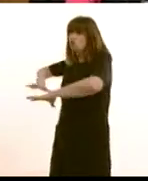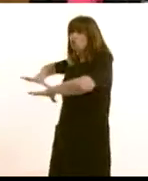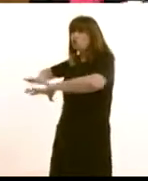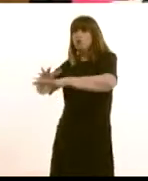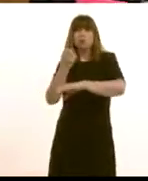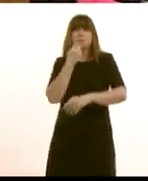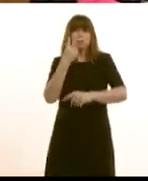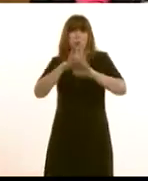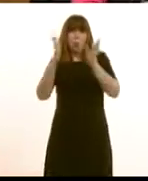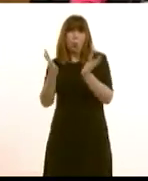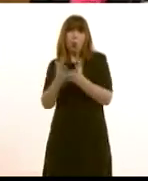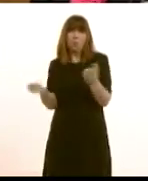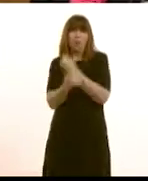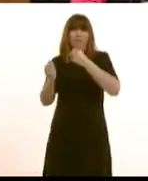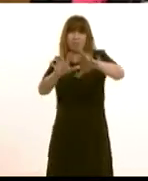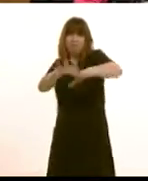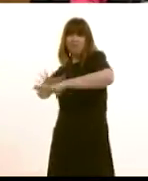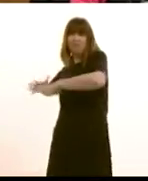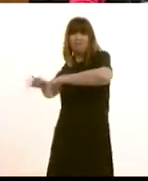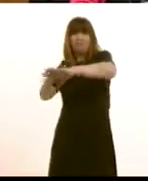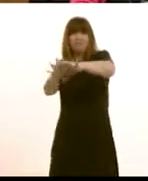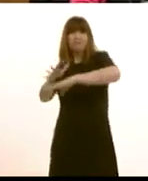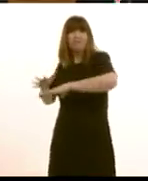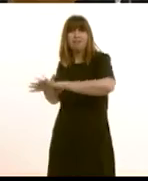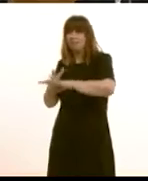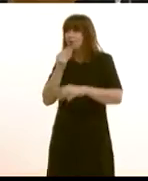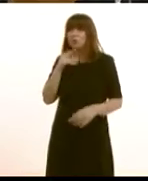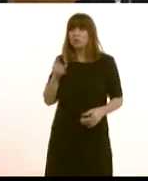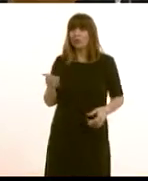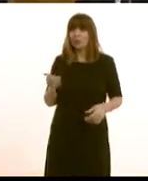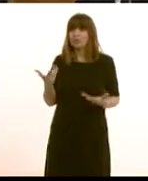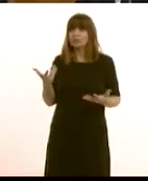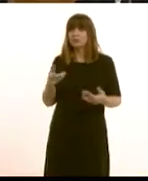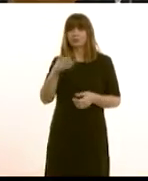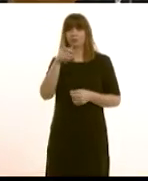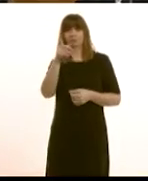away there, as he does, because heís got no answers. But he fails to explain why his